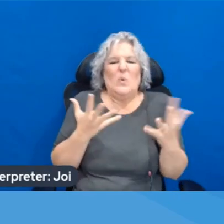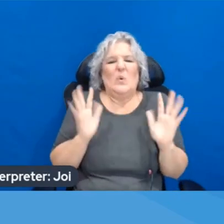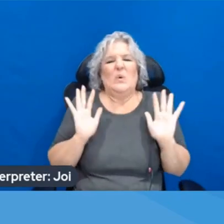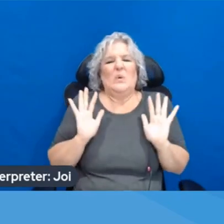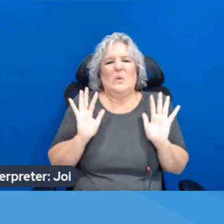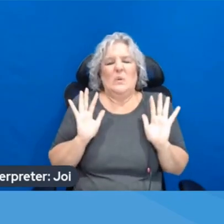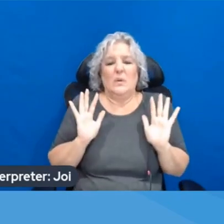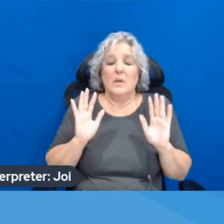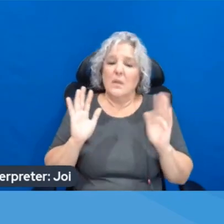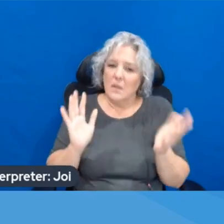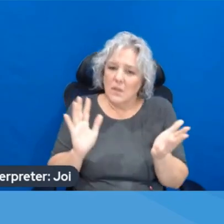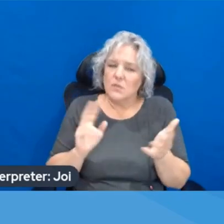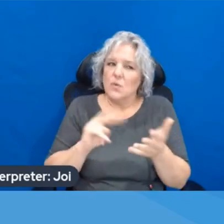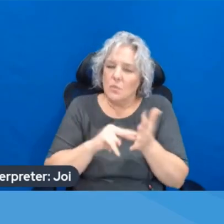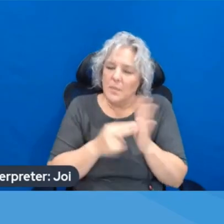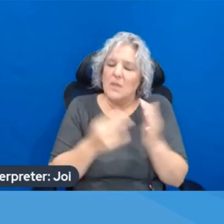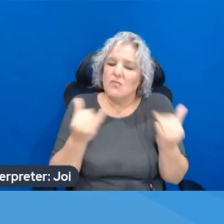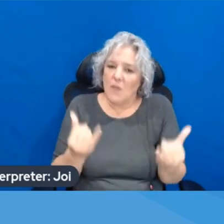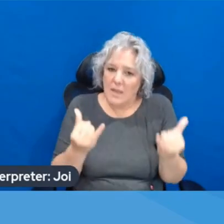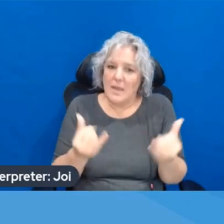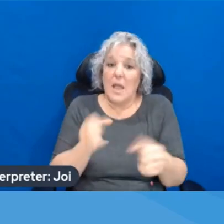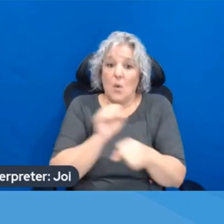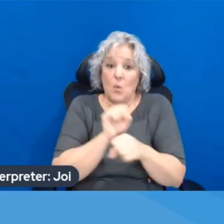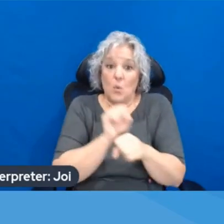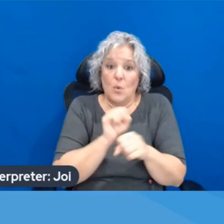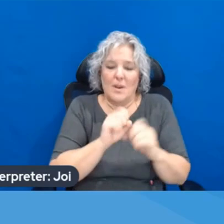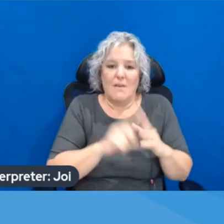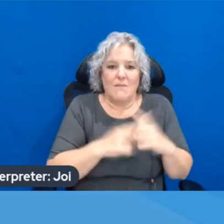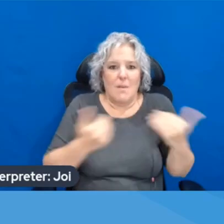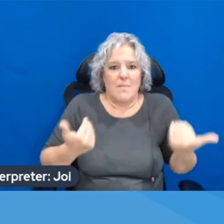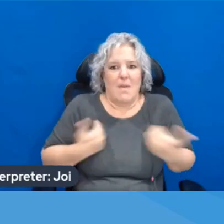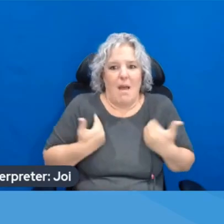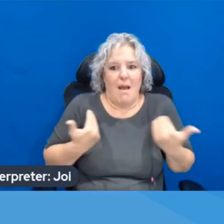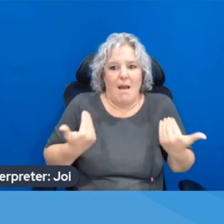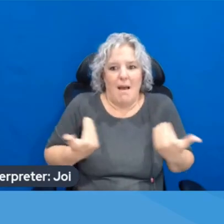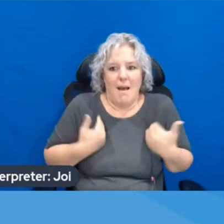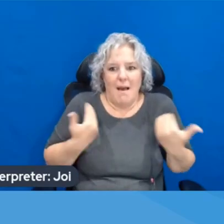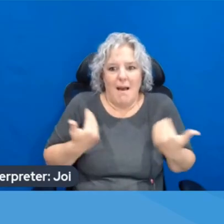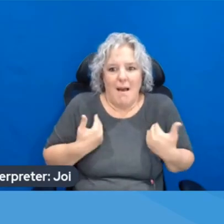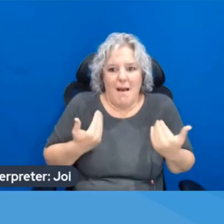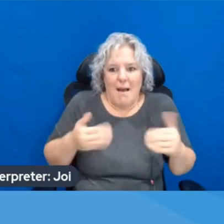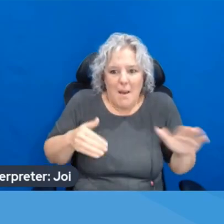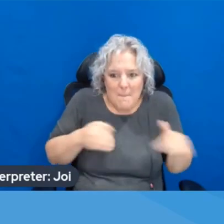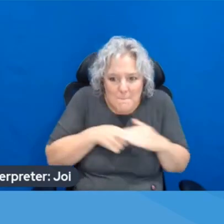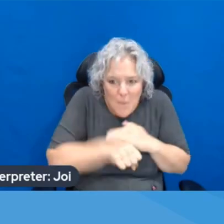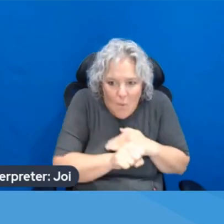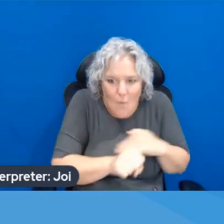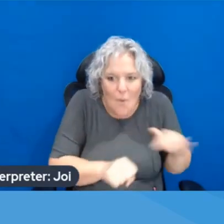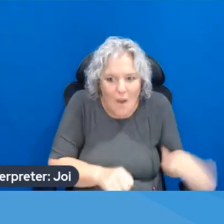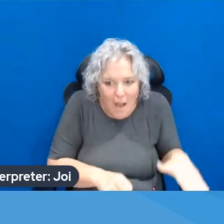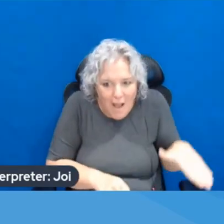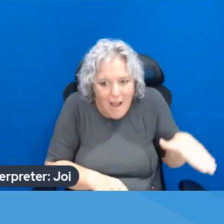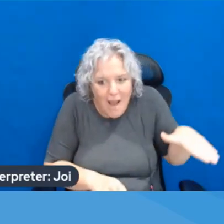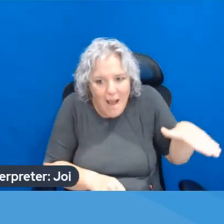we are building awareness. Right from infancy, children have a sense of wonder and curiosity